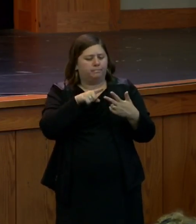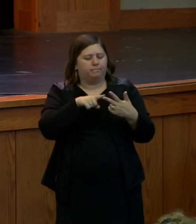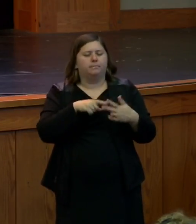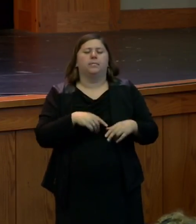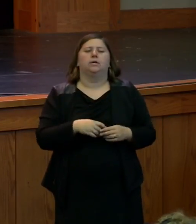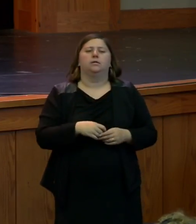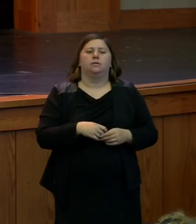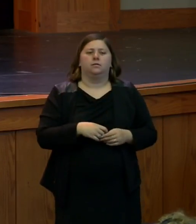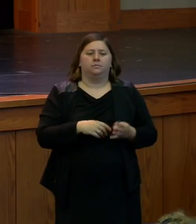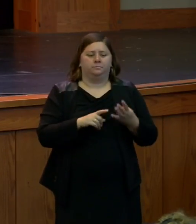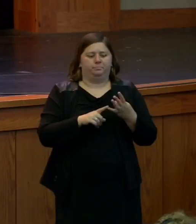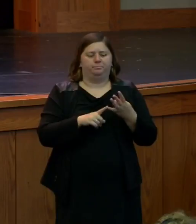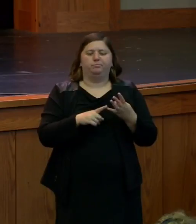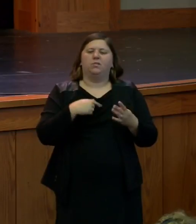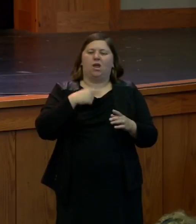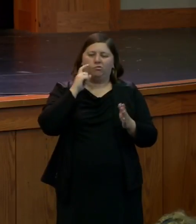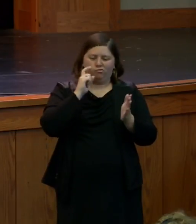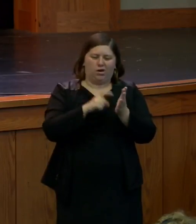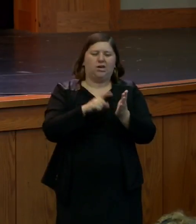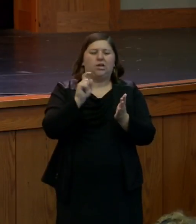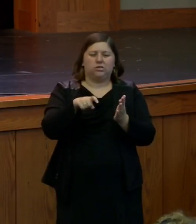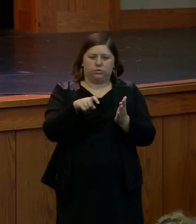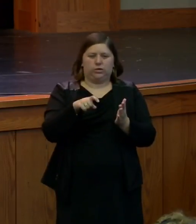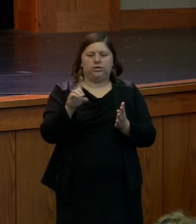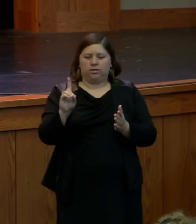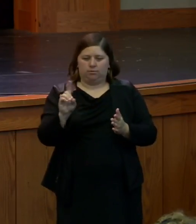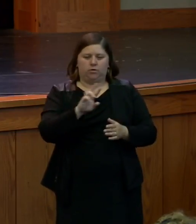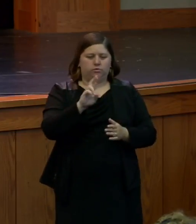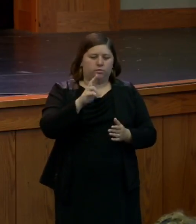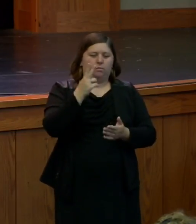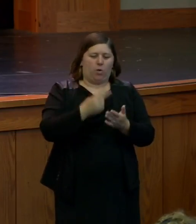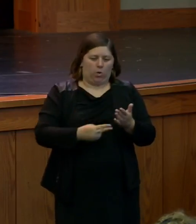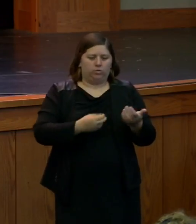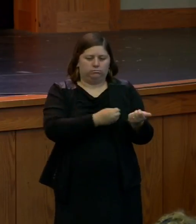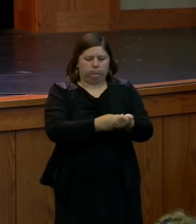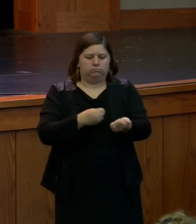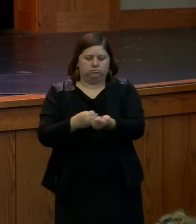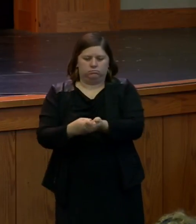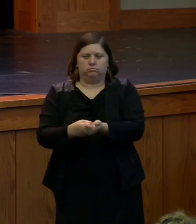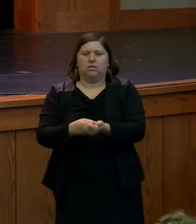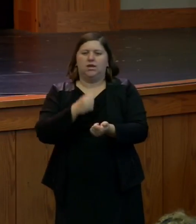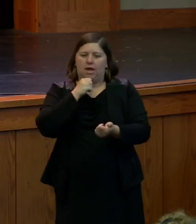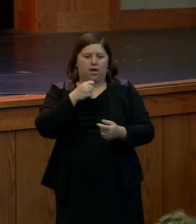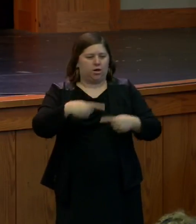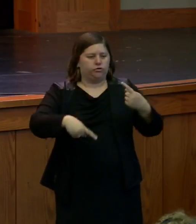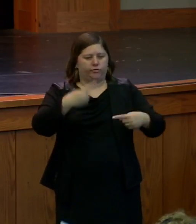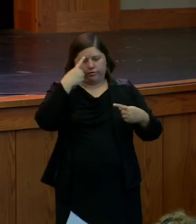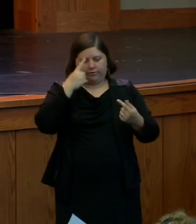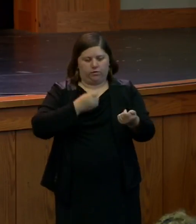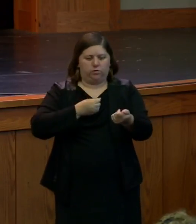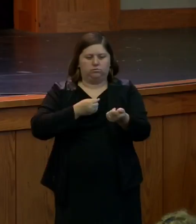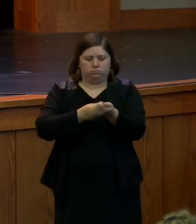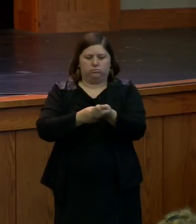I RECOGNIZE THAT WE NEED BIPARTISAN NONCONTROVERSIAL CONSTITUTION TO BE PRESENTED TO CONGRESS TO BECOME A STATE AND I